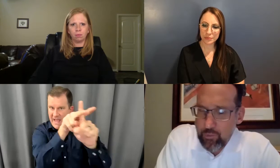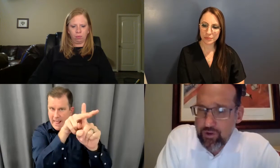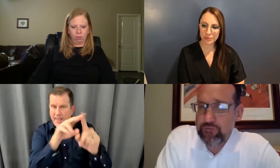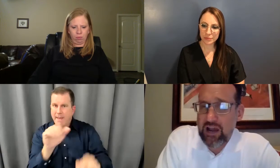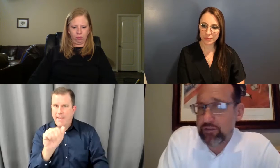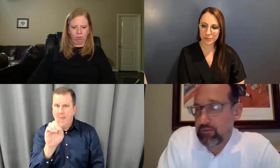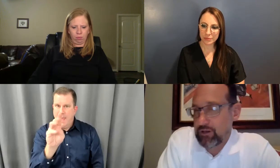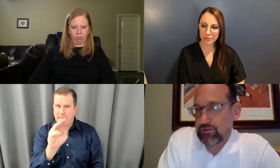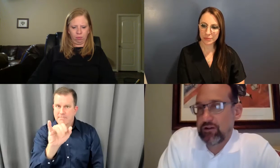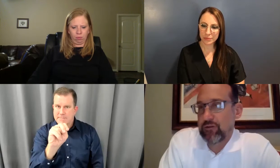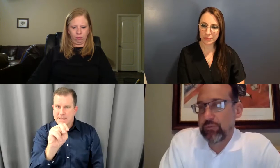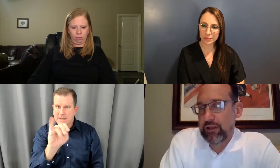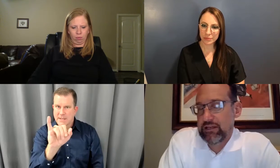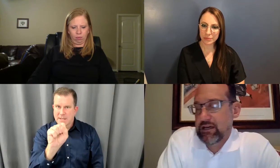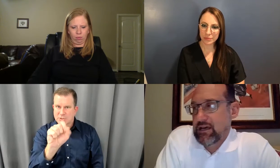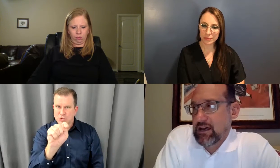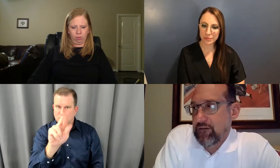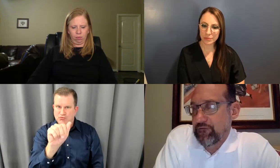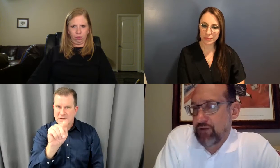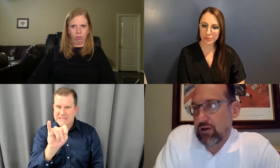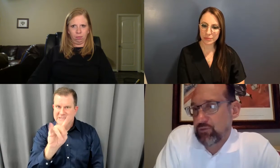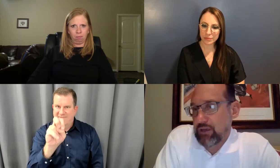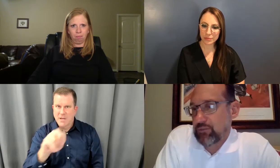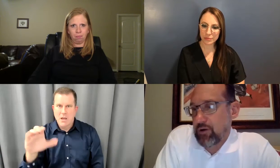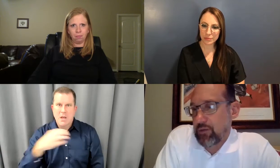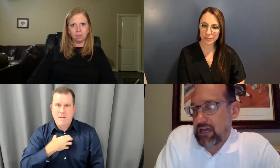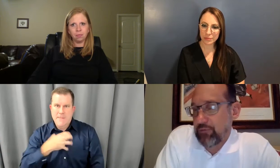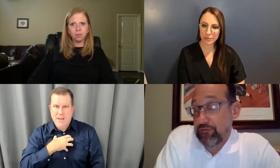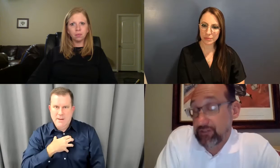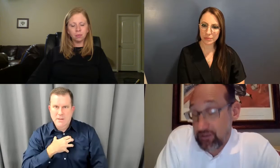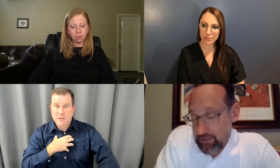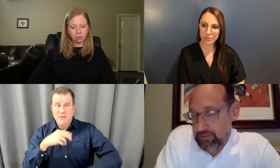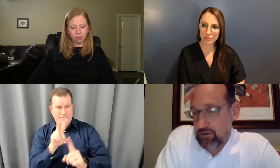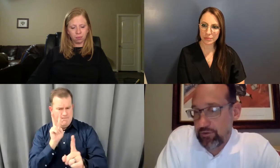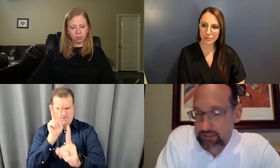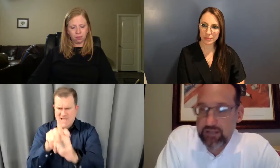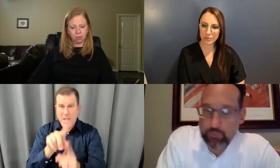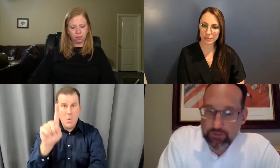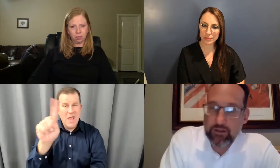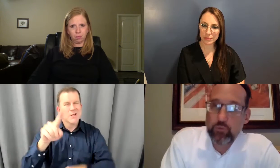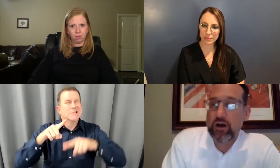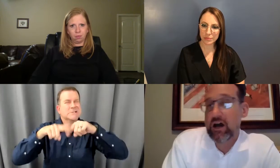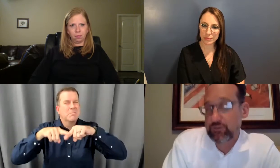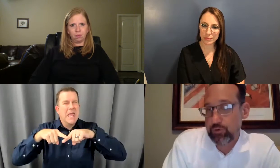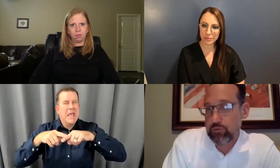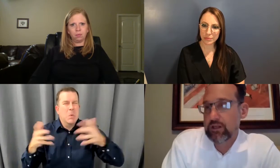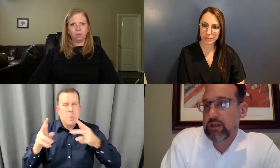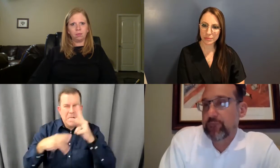Now, where you file the administrative complaint varies based upon the type of facility. So in this case, we're dealing with a hospital,